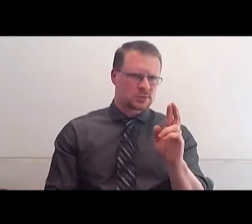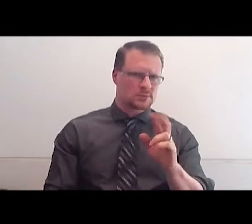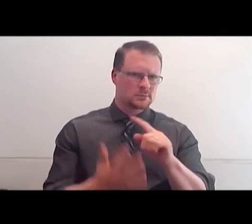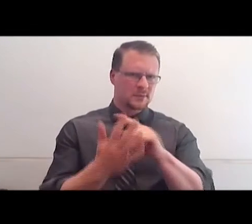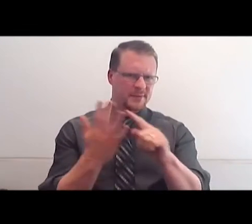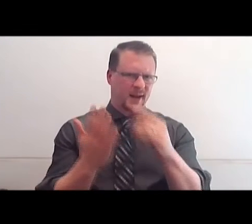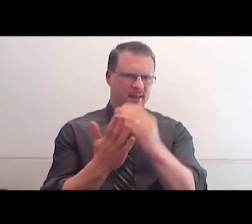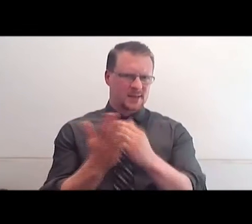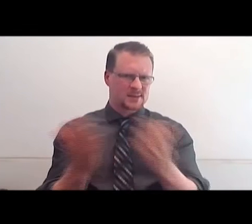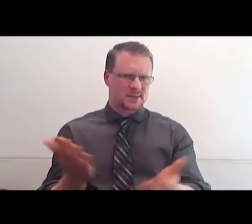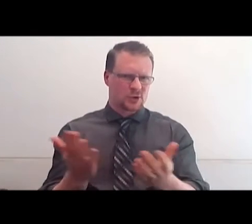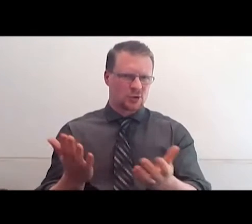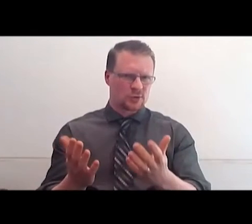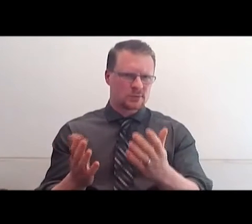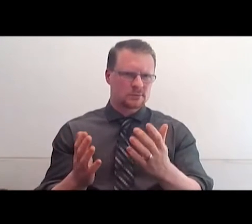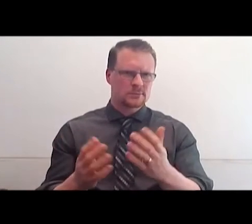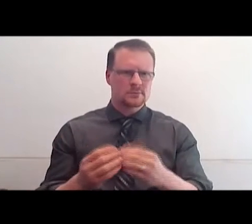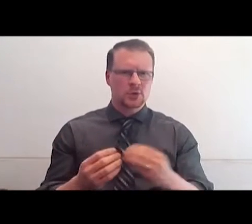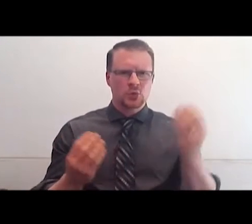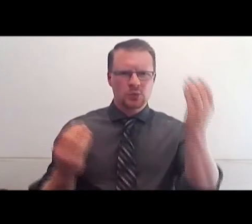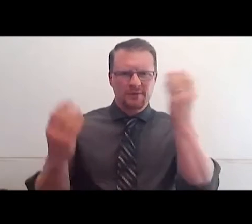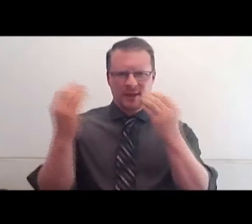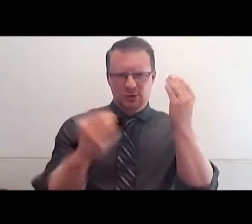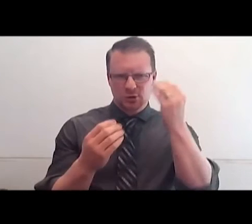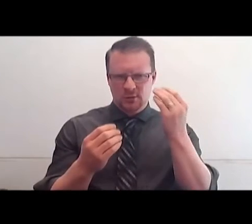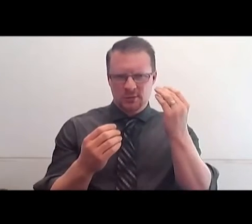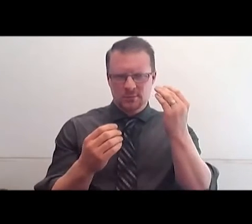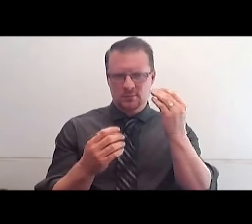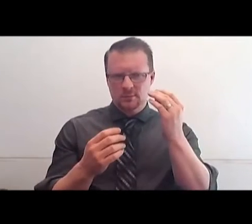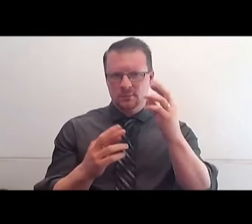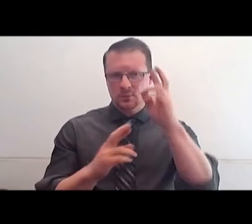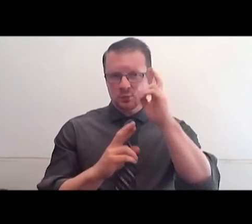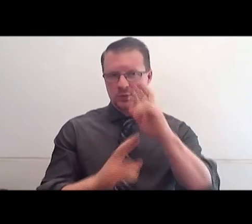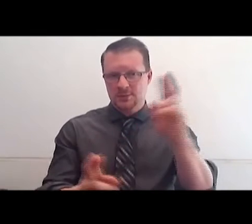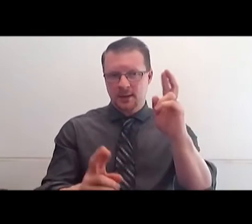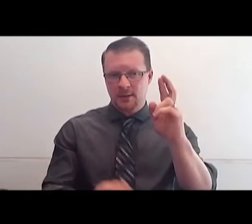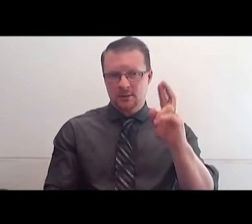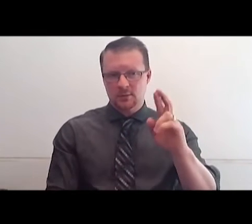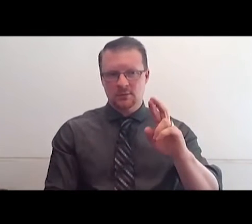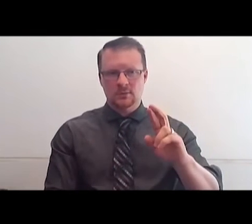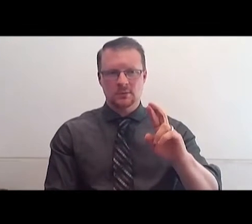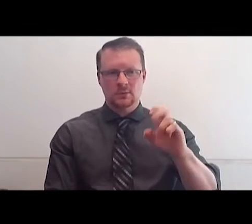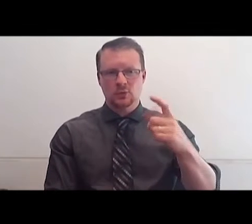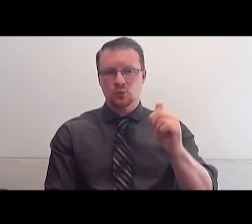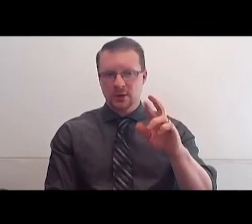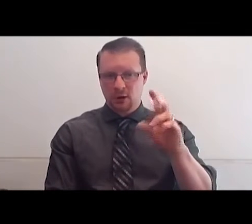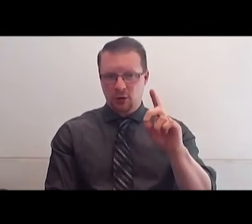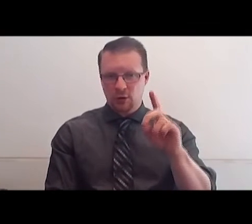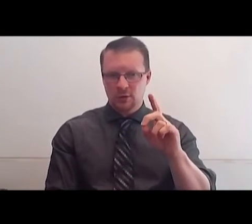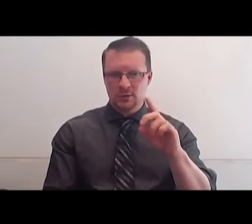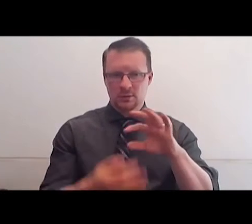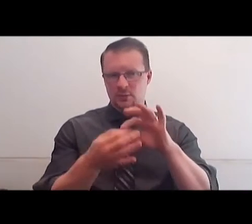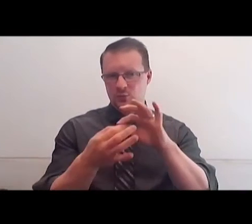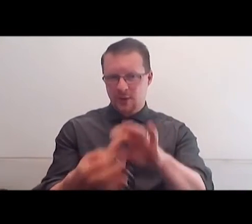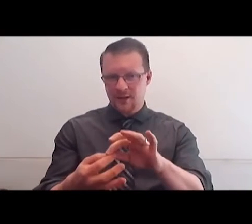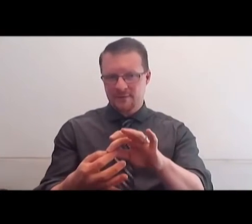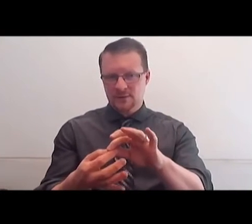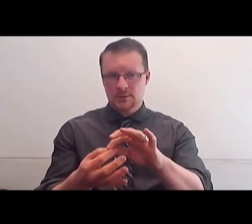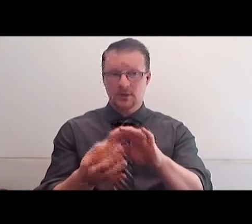their five R's that are listed there on the screen: Reflection, respect, regard,